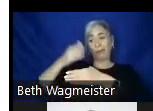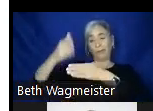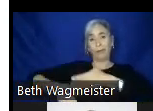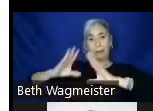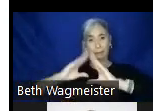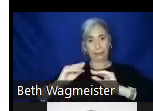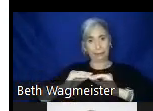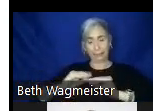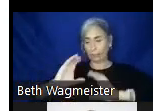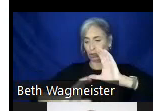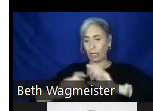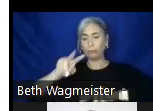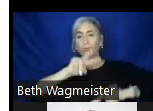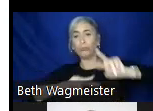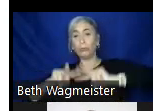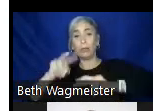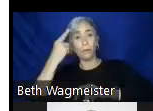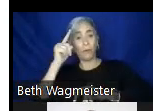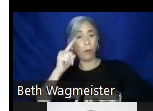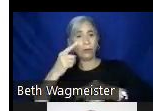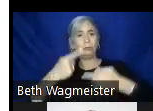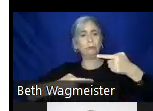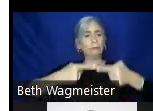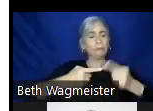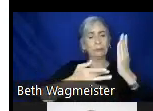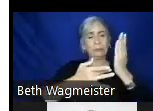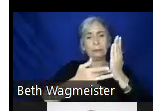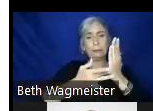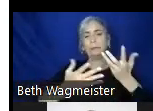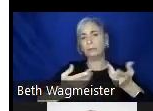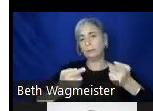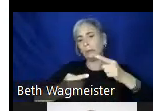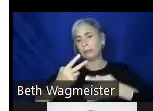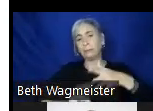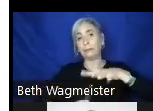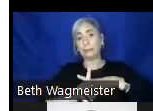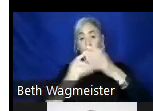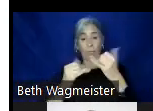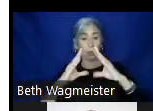chat will be monitored for general dialogue and technical issues. Today's webinar will be recorded